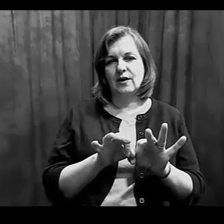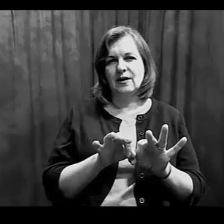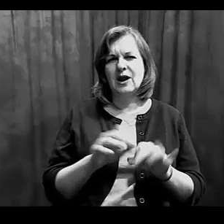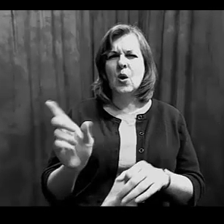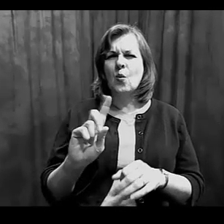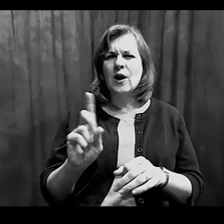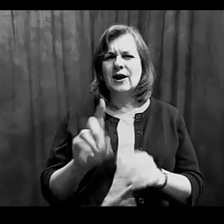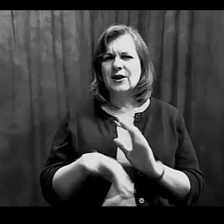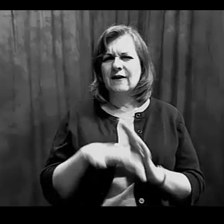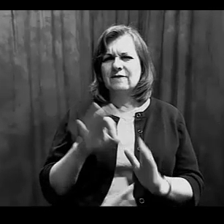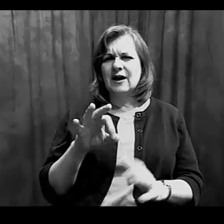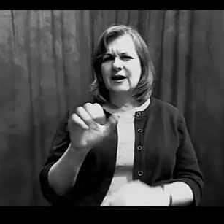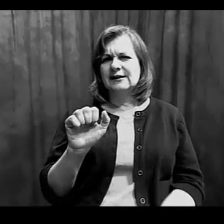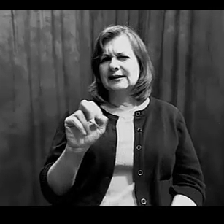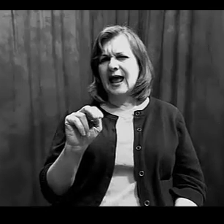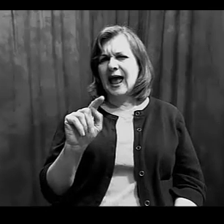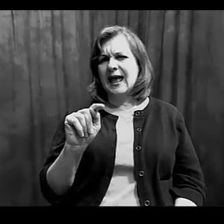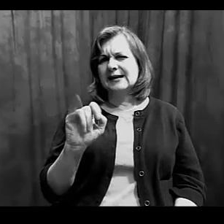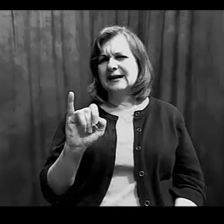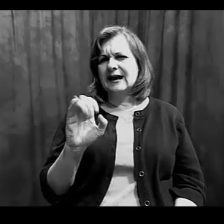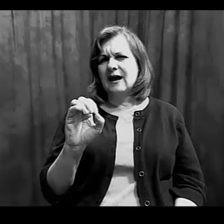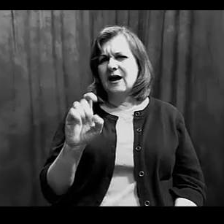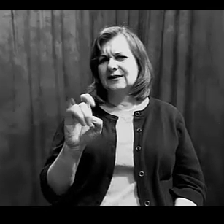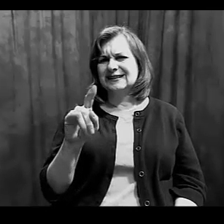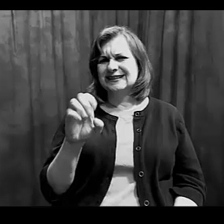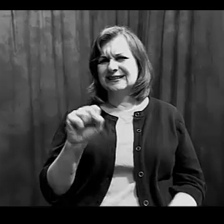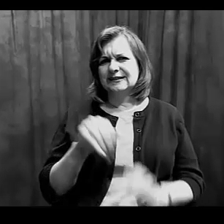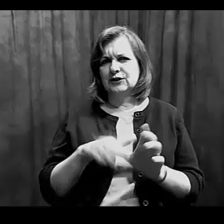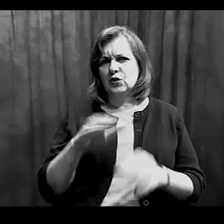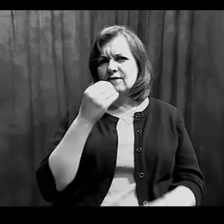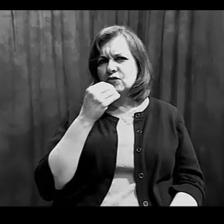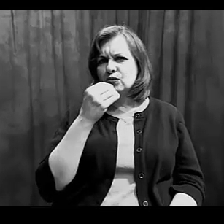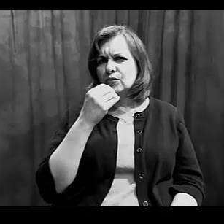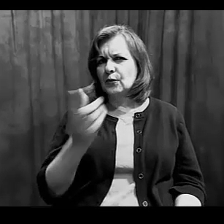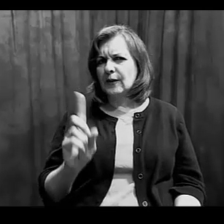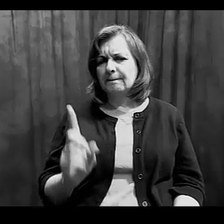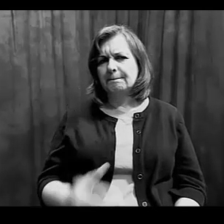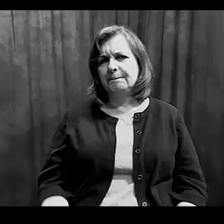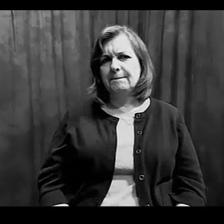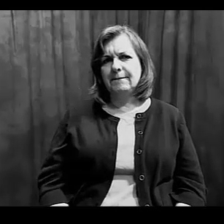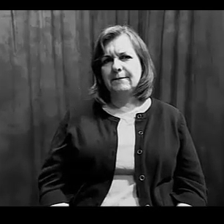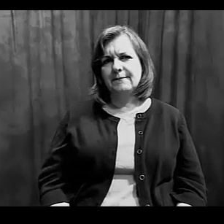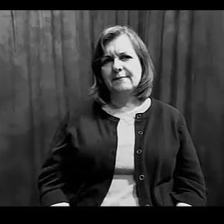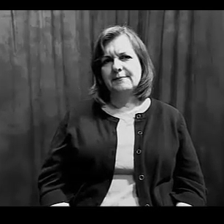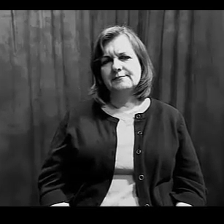where could you get antioxidants in your diet?